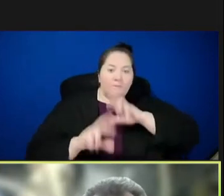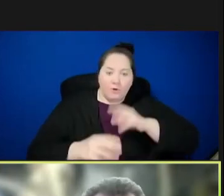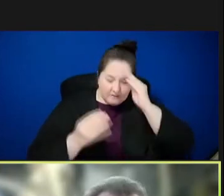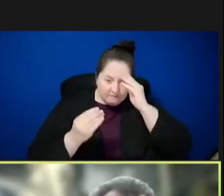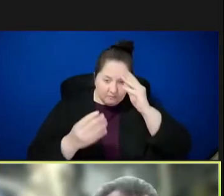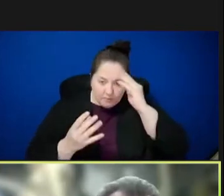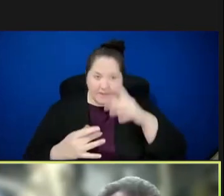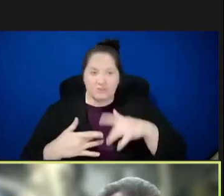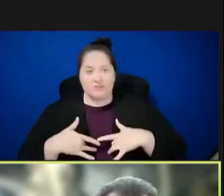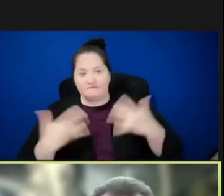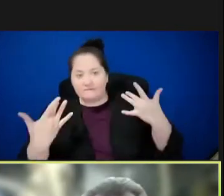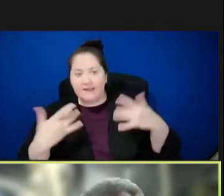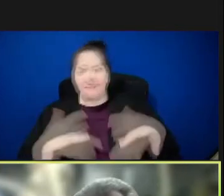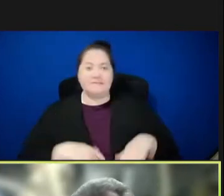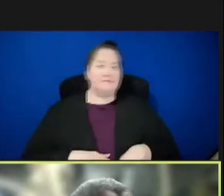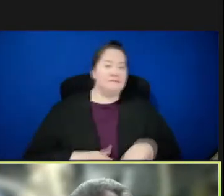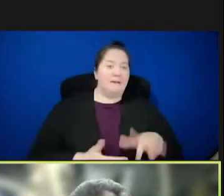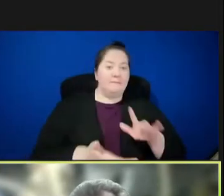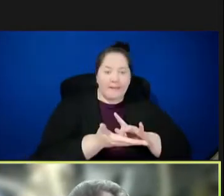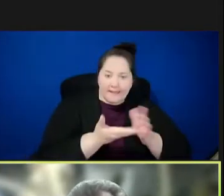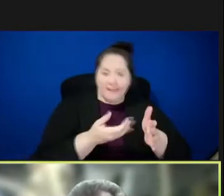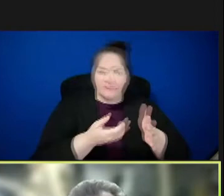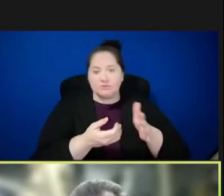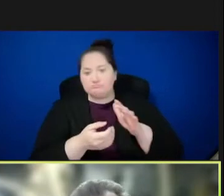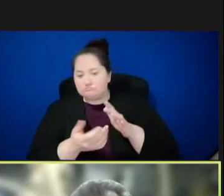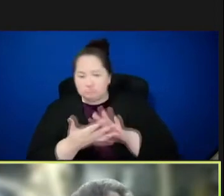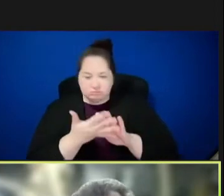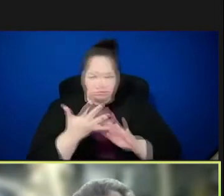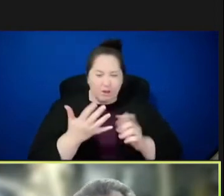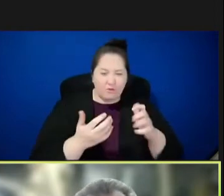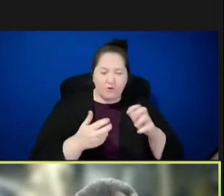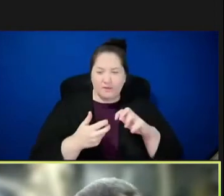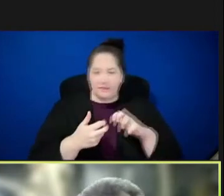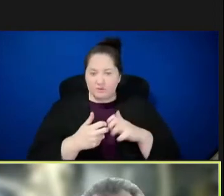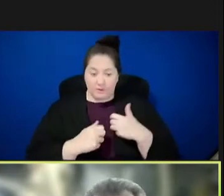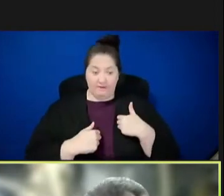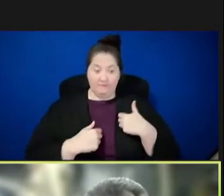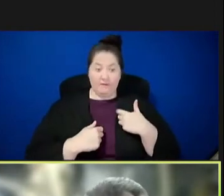concomitant medications, other issues that we have to have individuals manually reading through